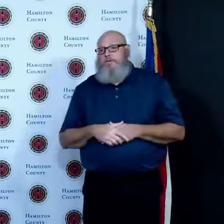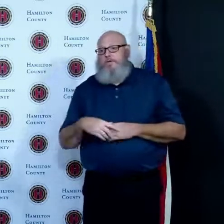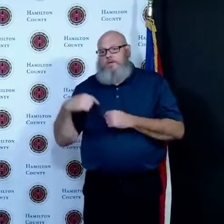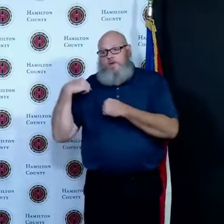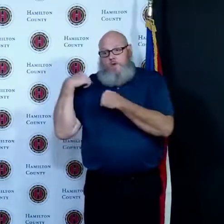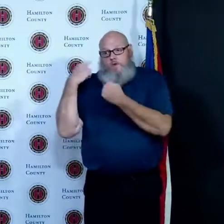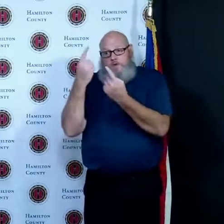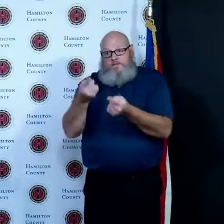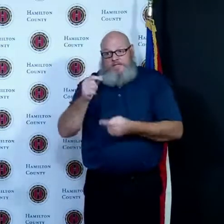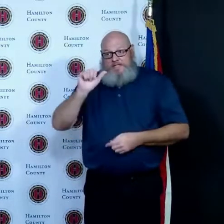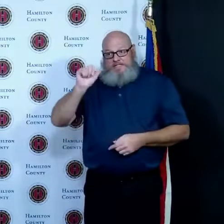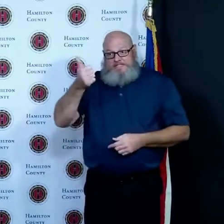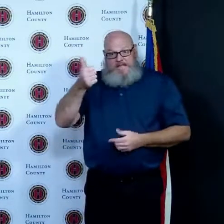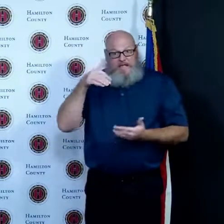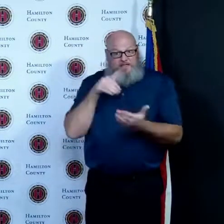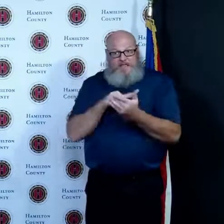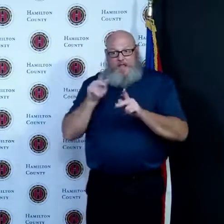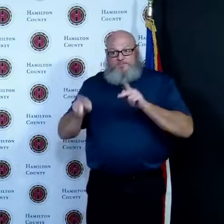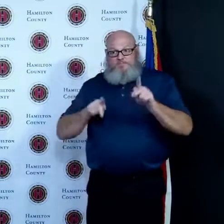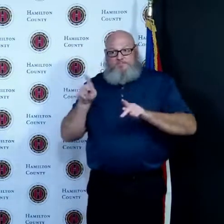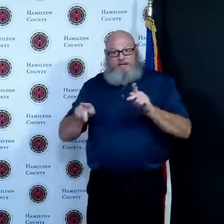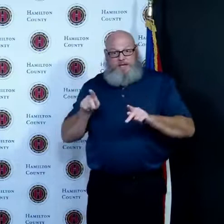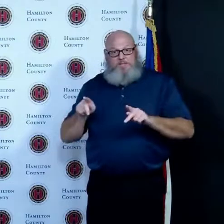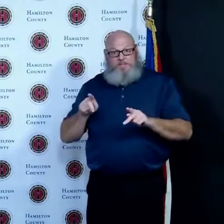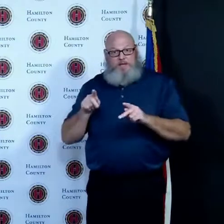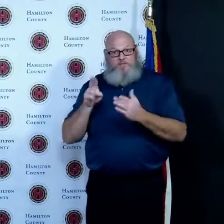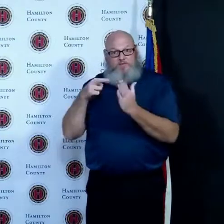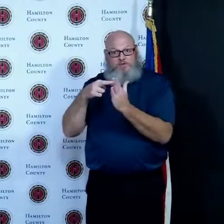so a lot of volume and a lot of interest and we want to try and make this as fair as possible